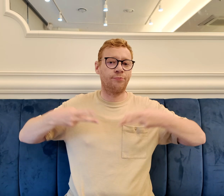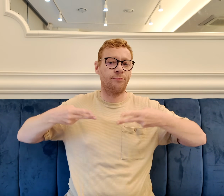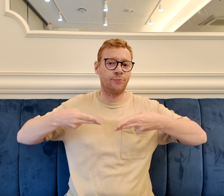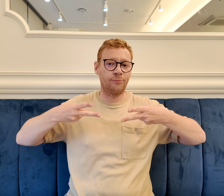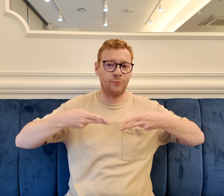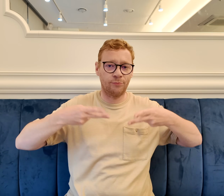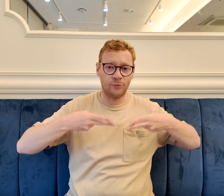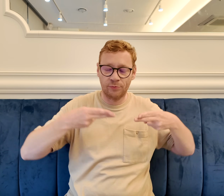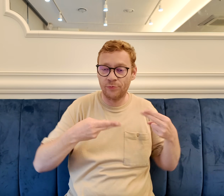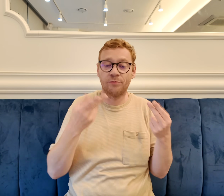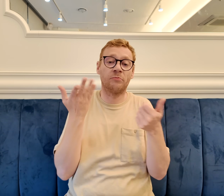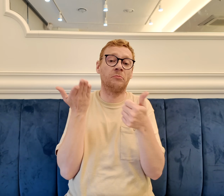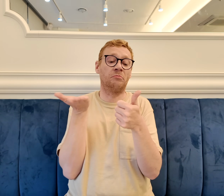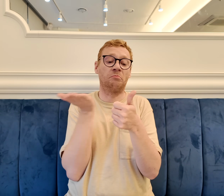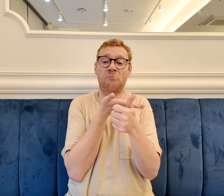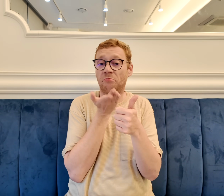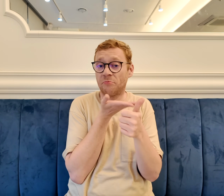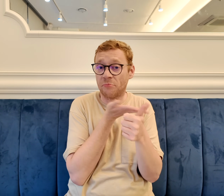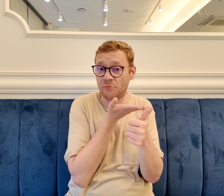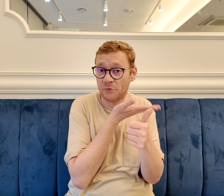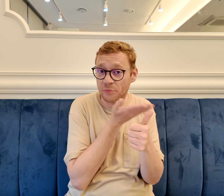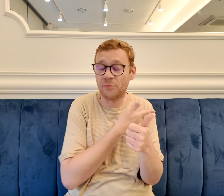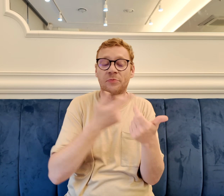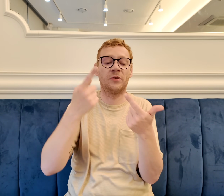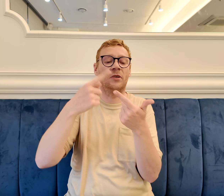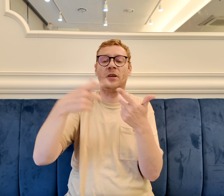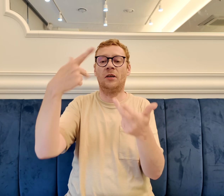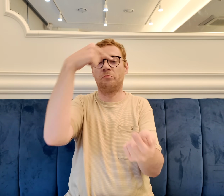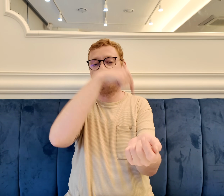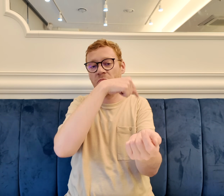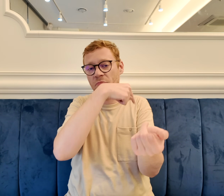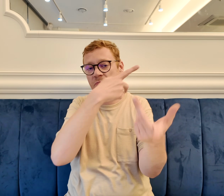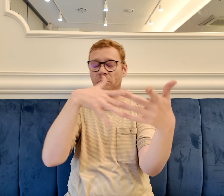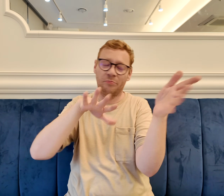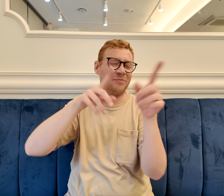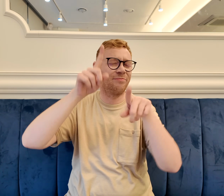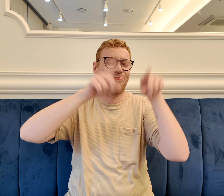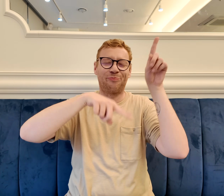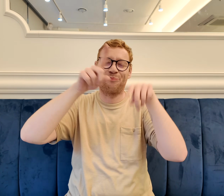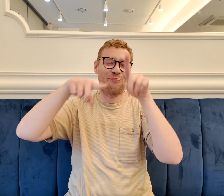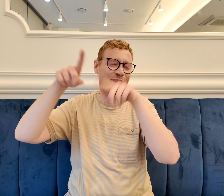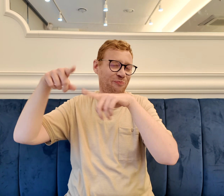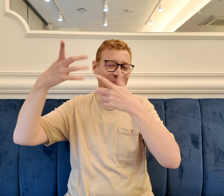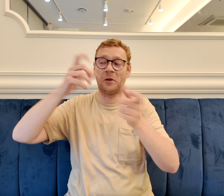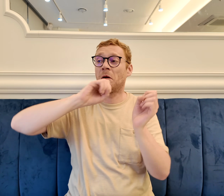Deaf people were experimented on, injected with drugs, and suffered truly horrific abuse.